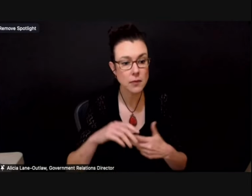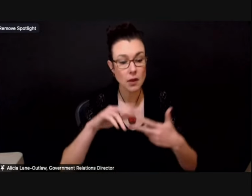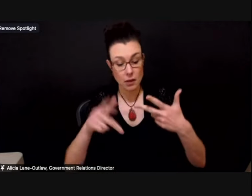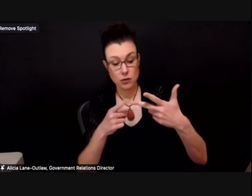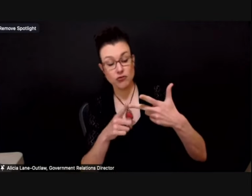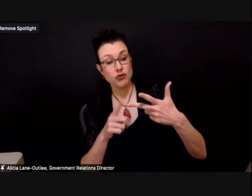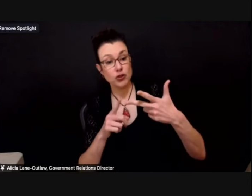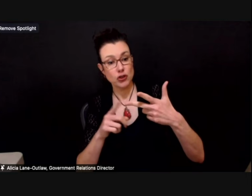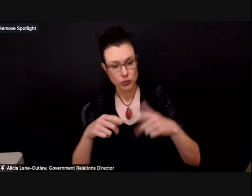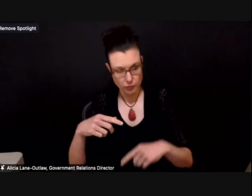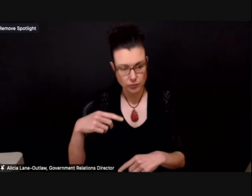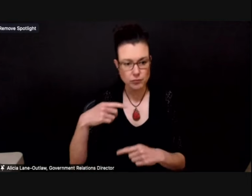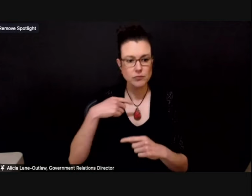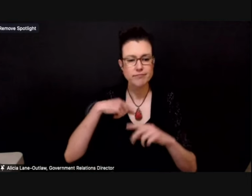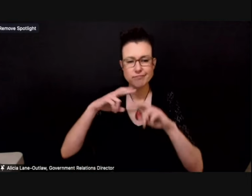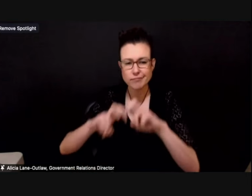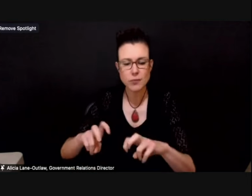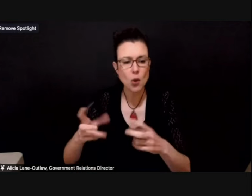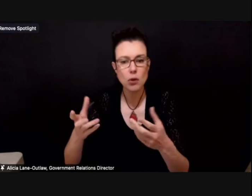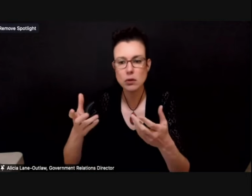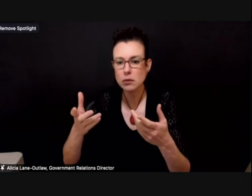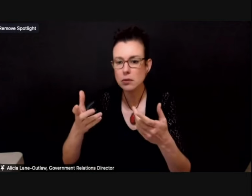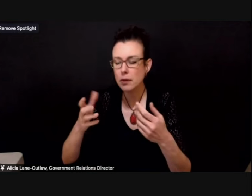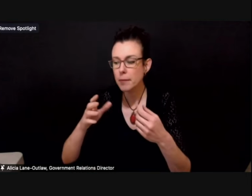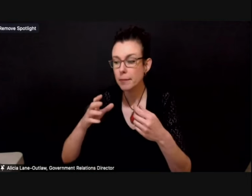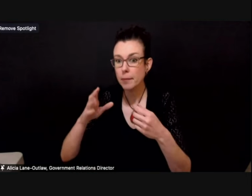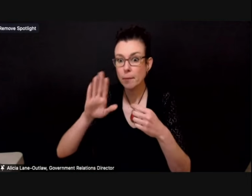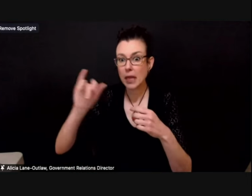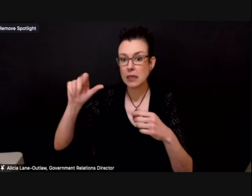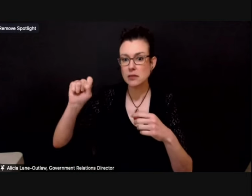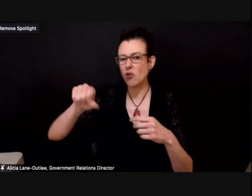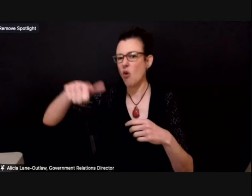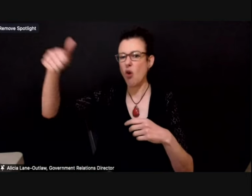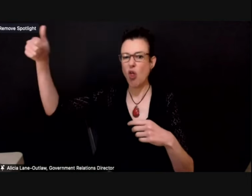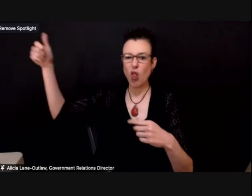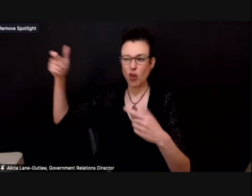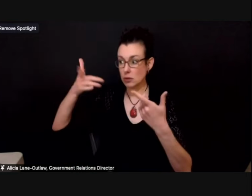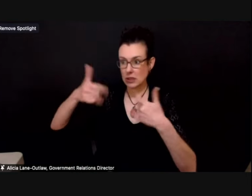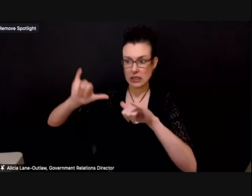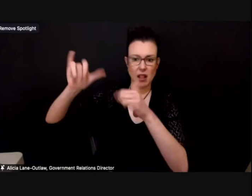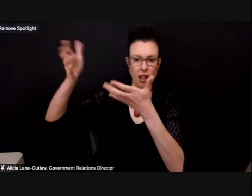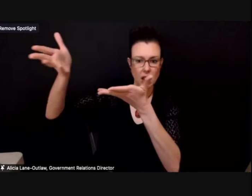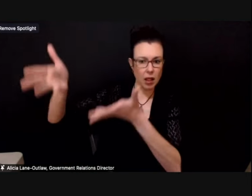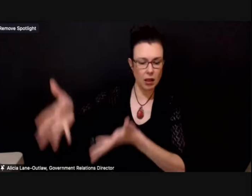I analyzed additional still-pending bills